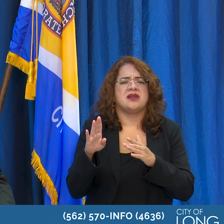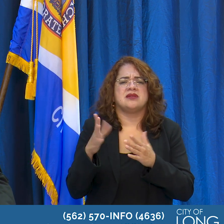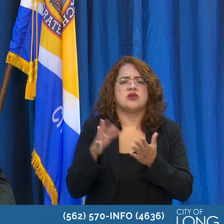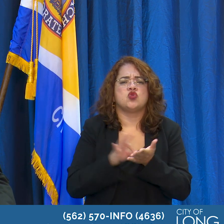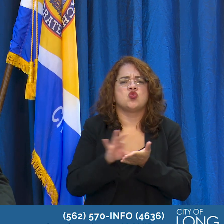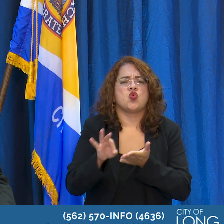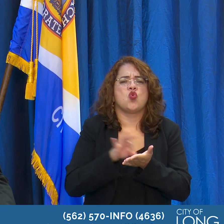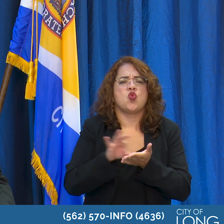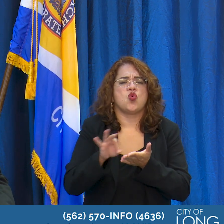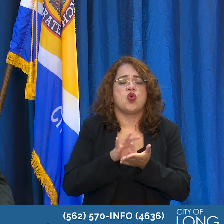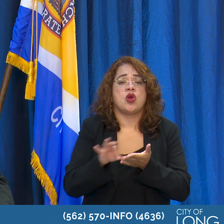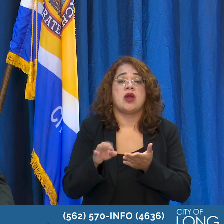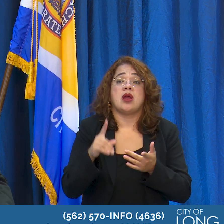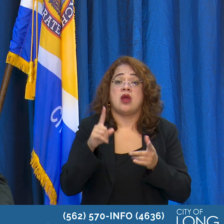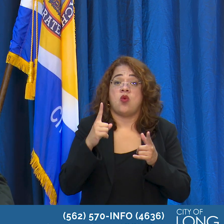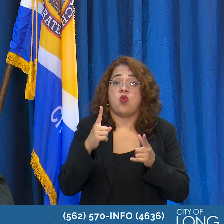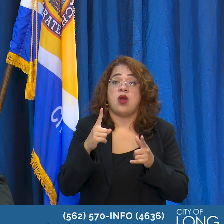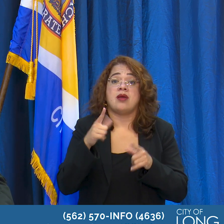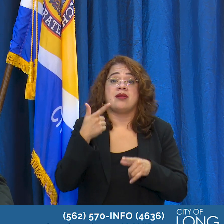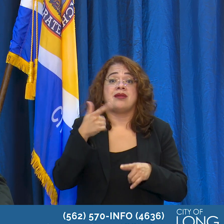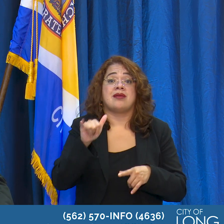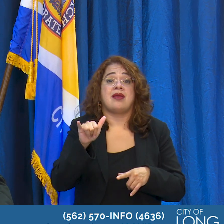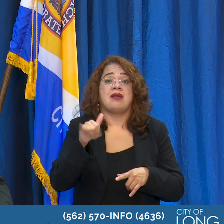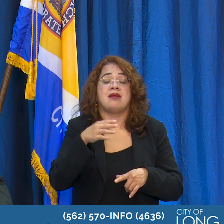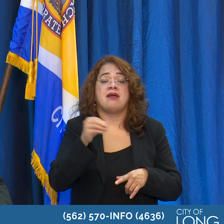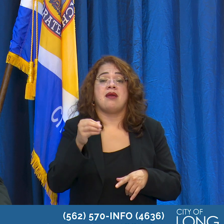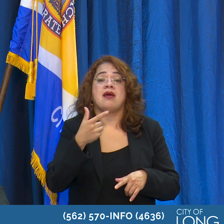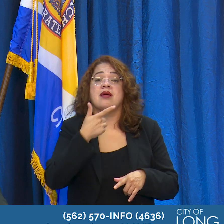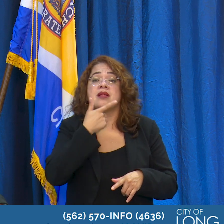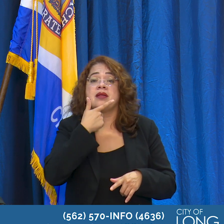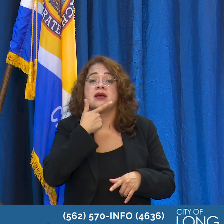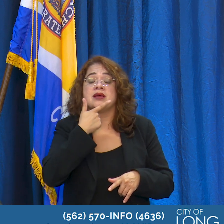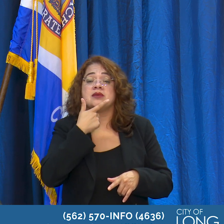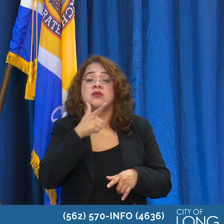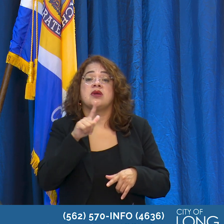promotes is a gay and lesbian advisory task force